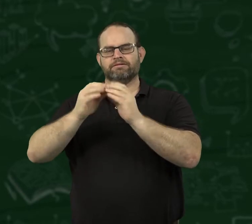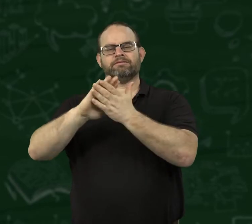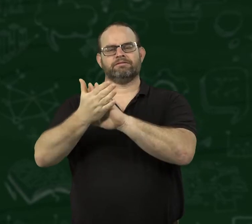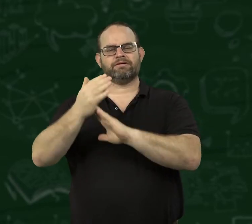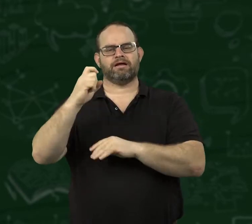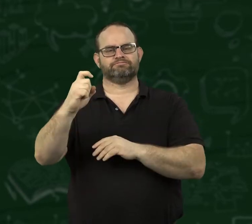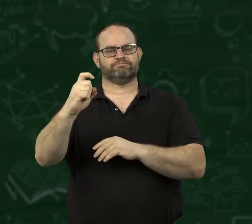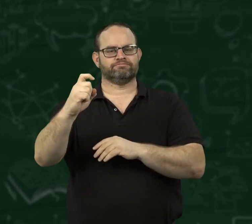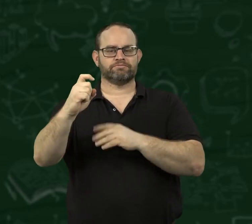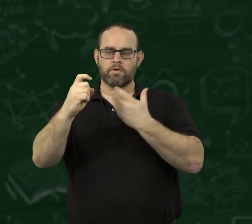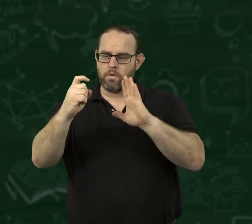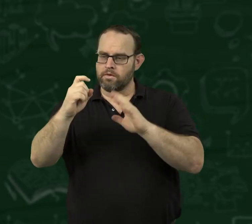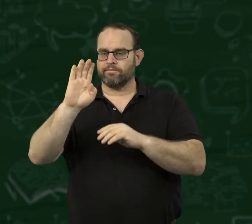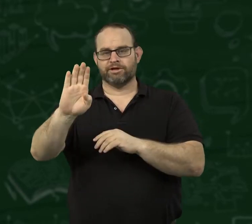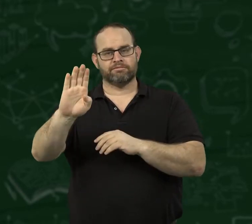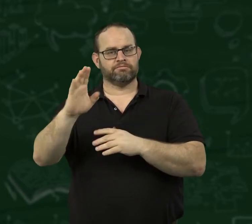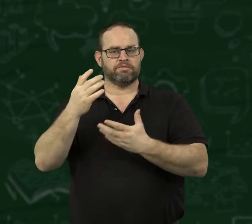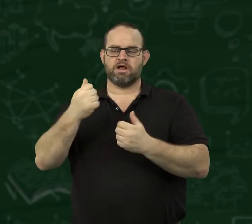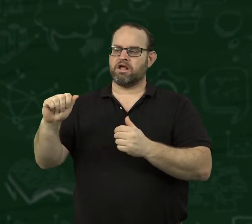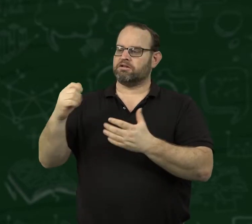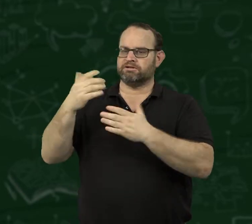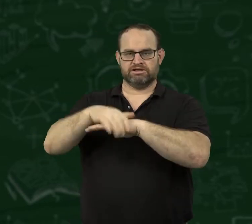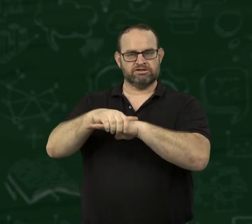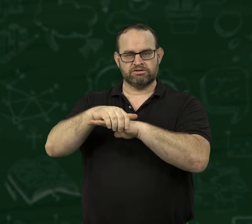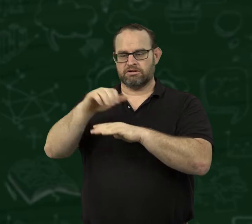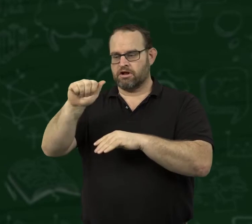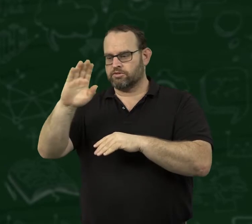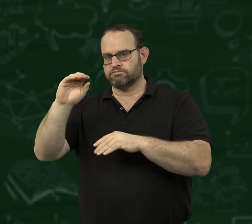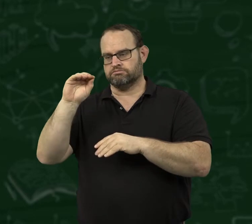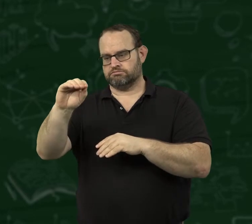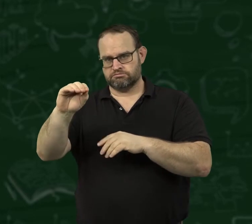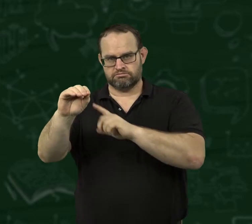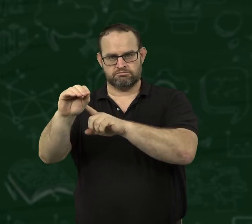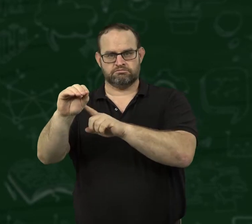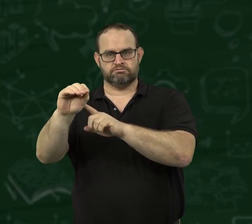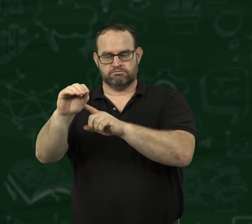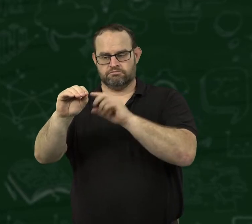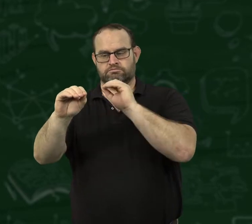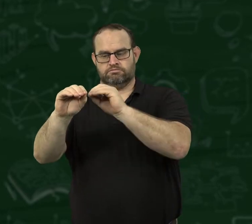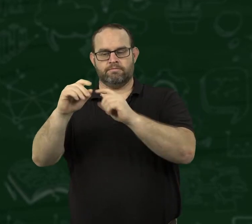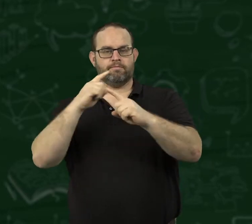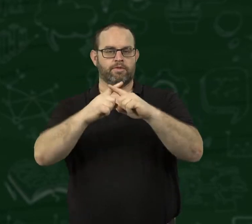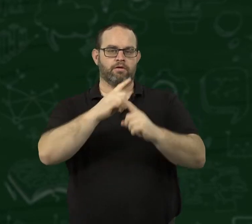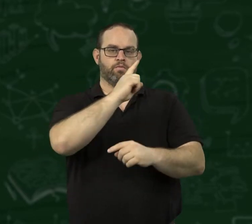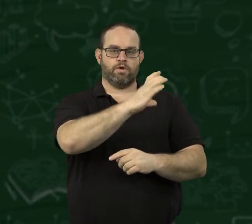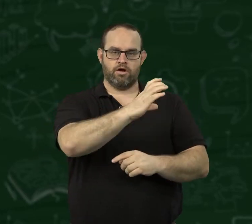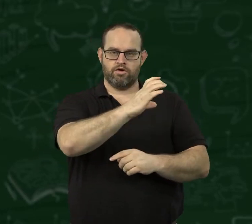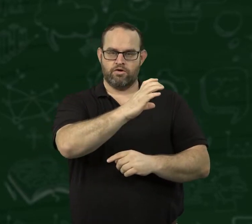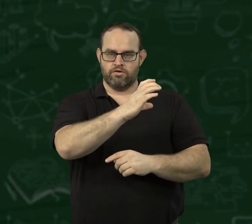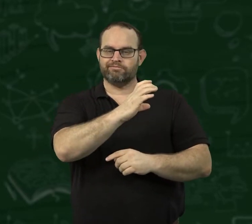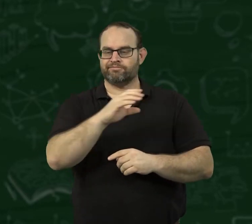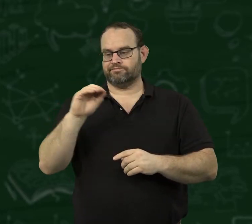This symbol is usually a letter such as X, or B multiplied by 100 pages.